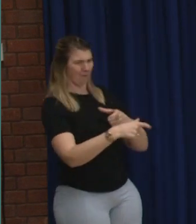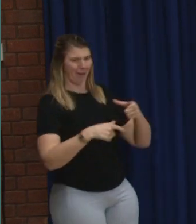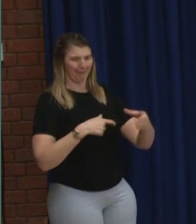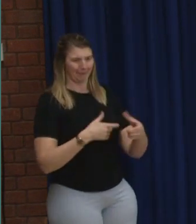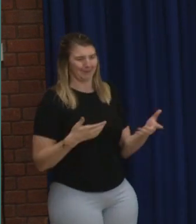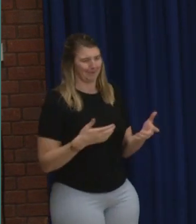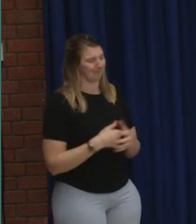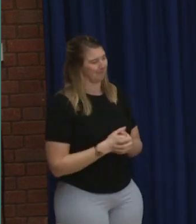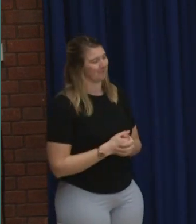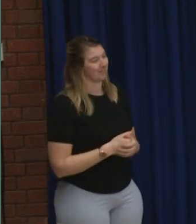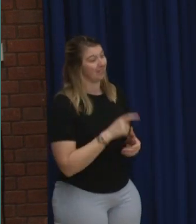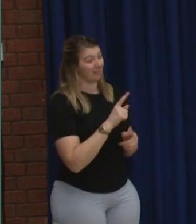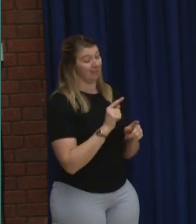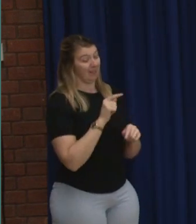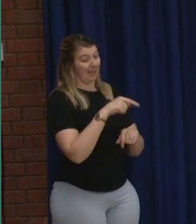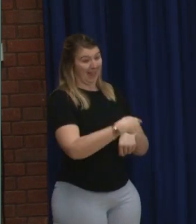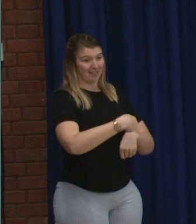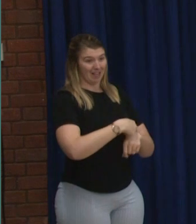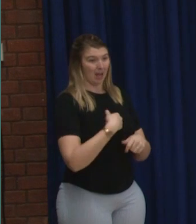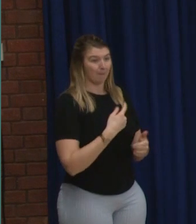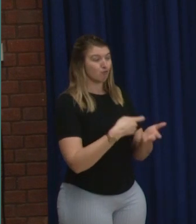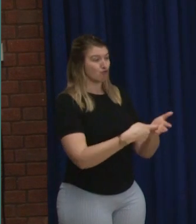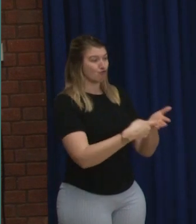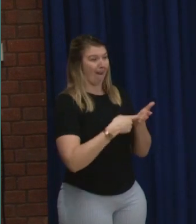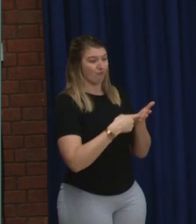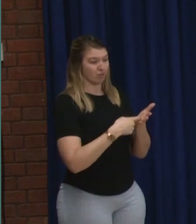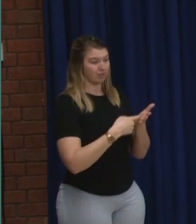the references at that point seemed to be more important to get my Harvard references in the